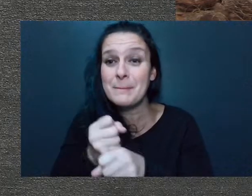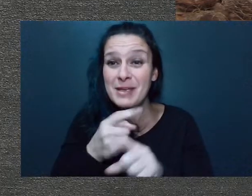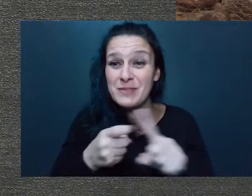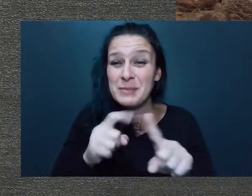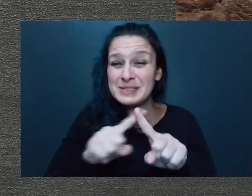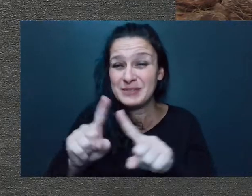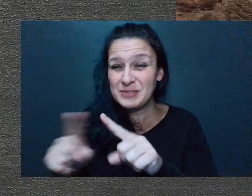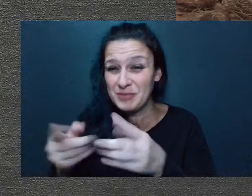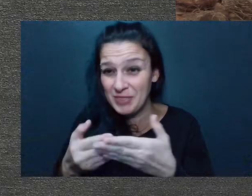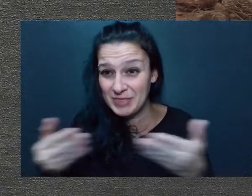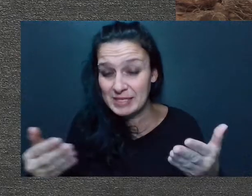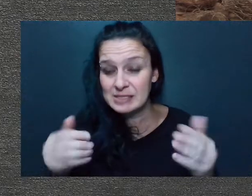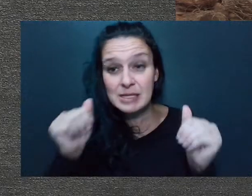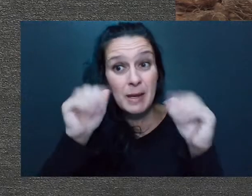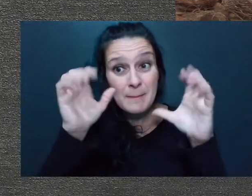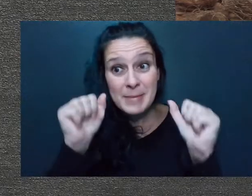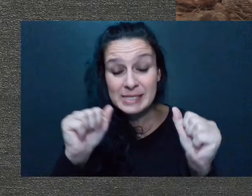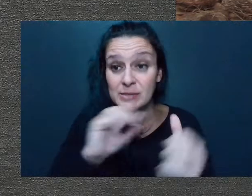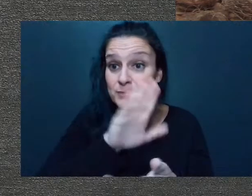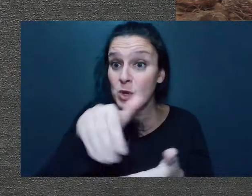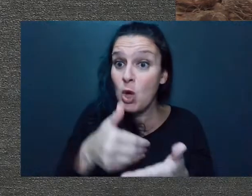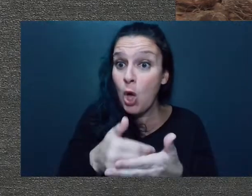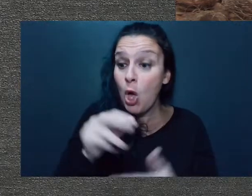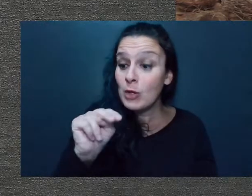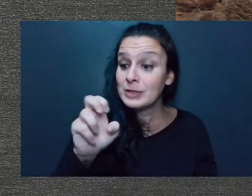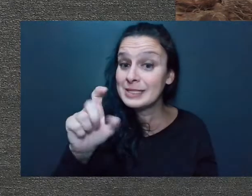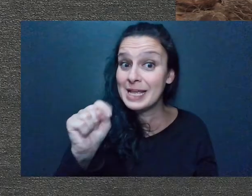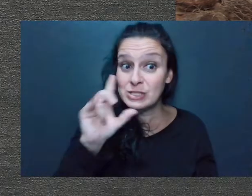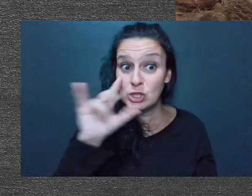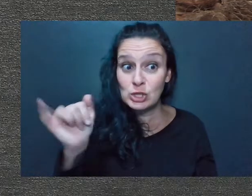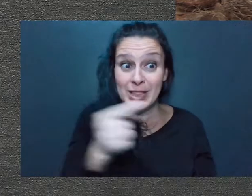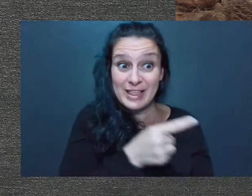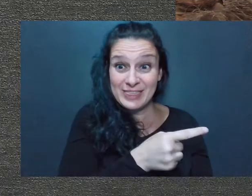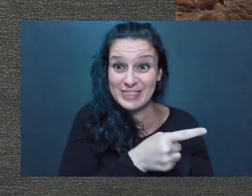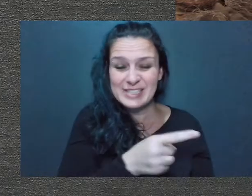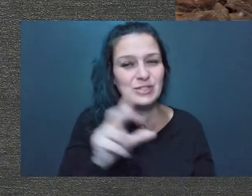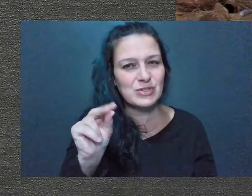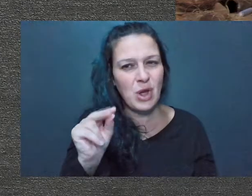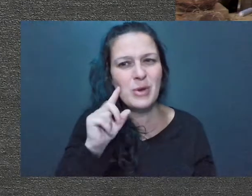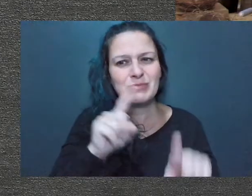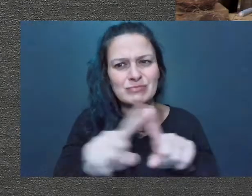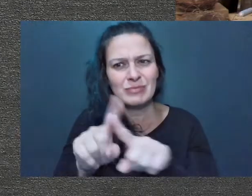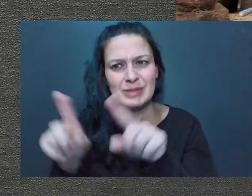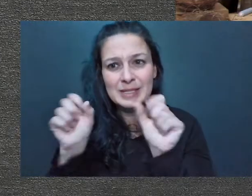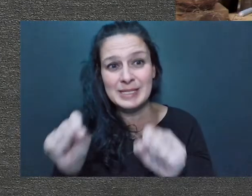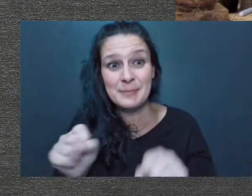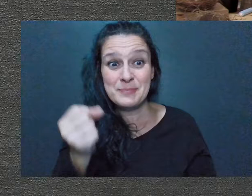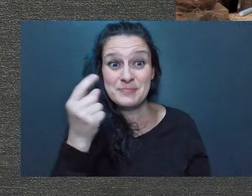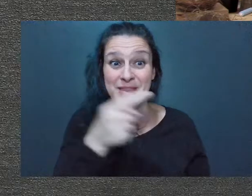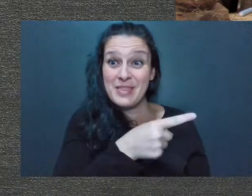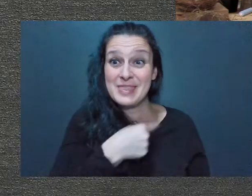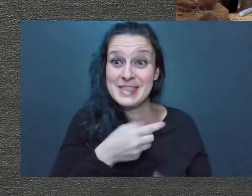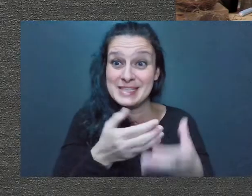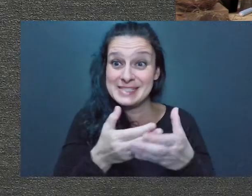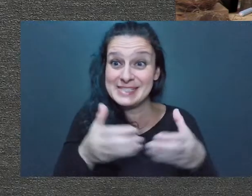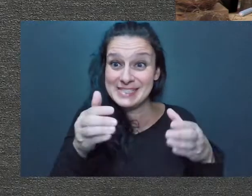So it's pretty incredible. Not all nest look like this beautiful nest that I found that fell out of a tree in my yard.